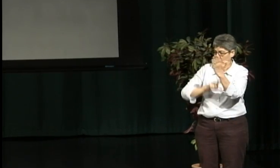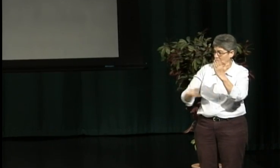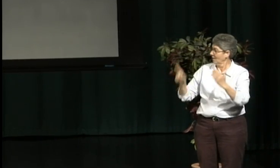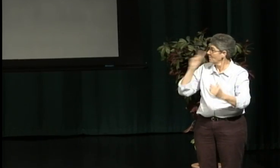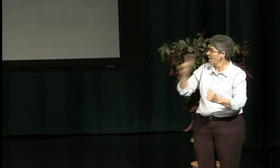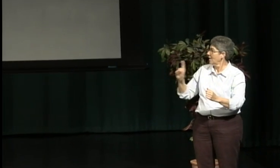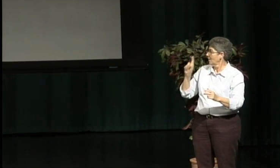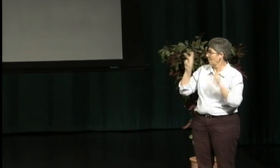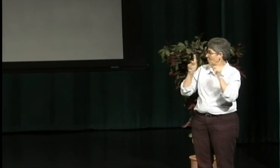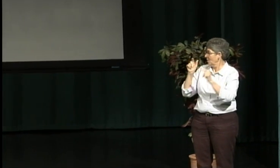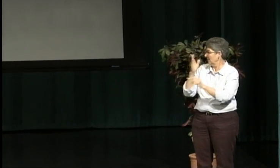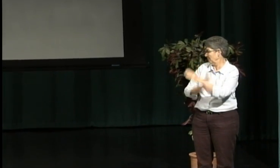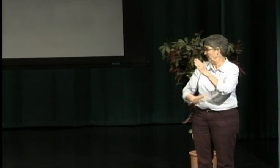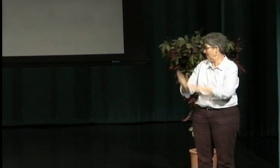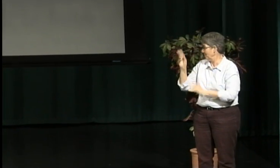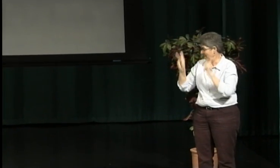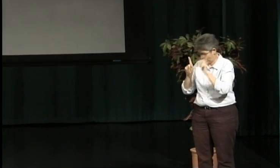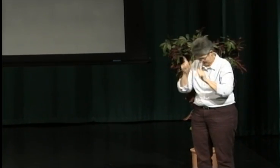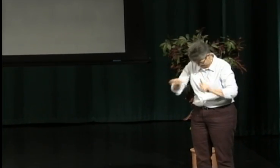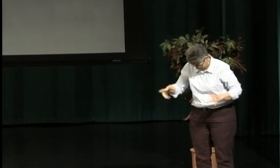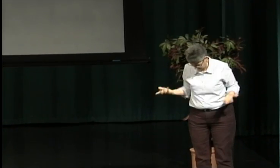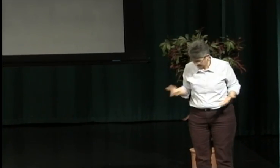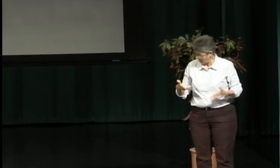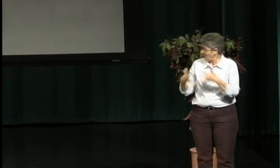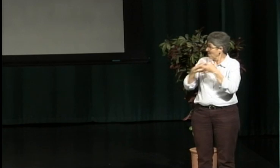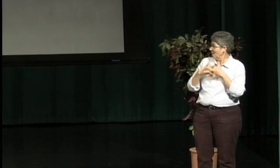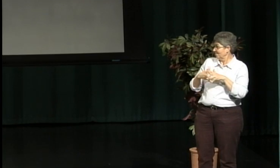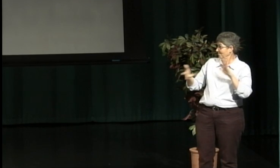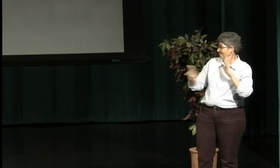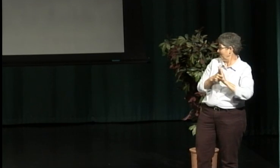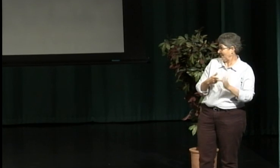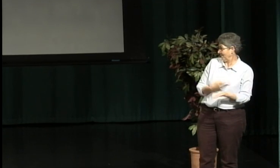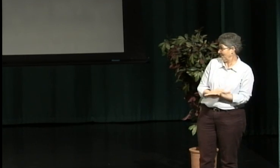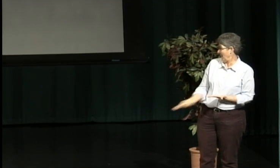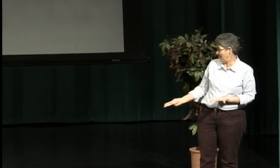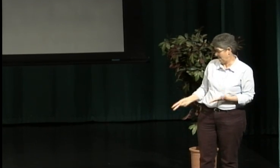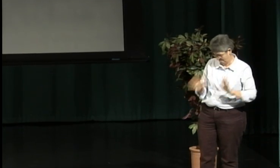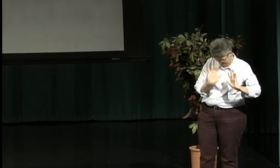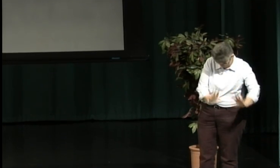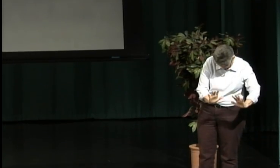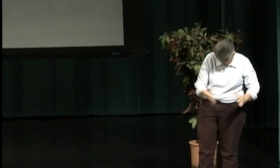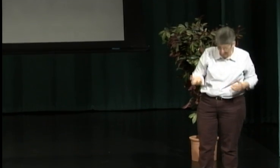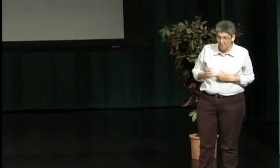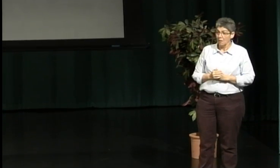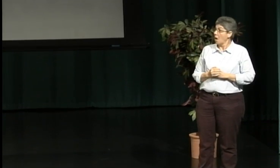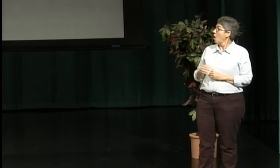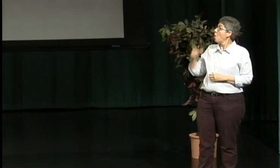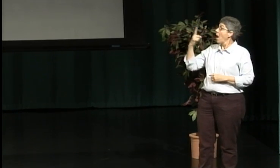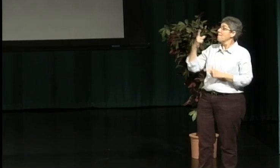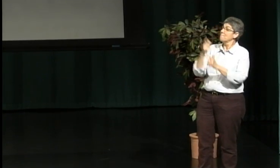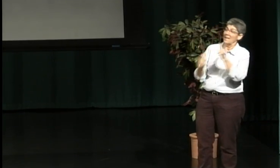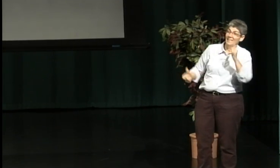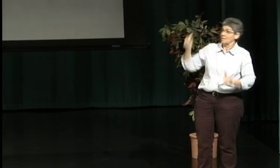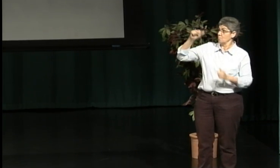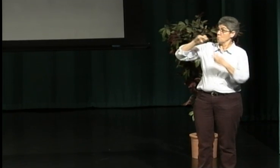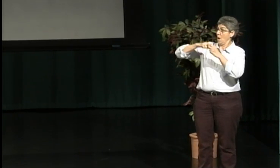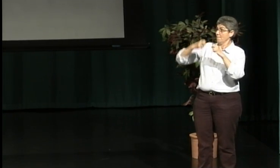the Conventions for People with Disabilities, and it has not been ratified here in the states.